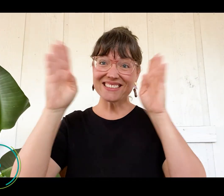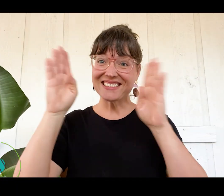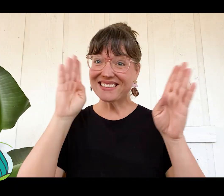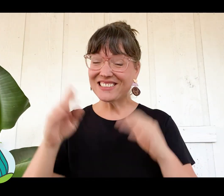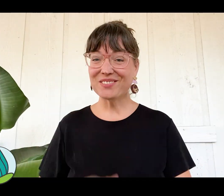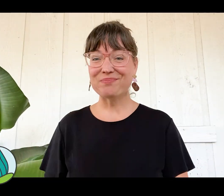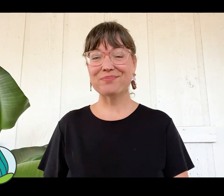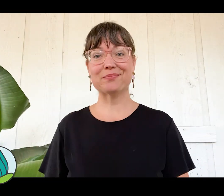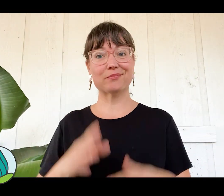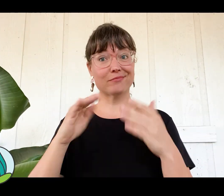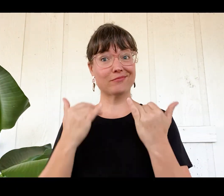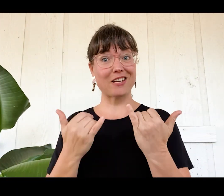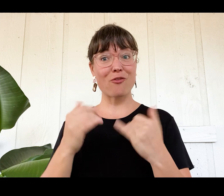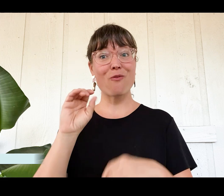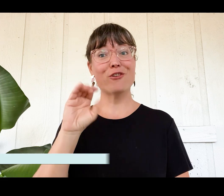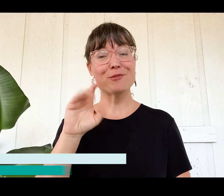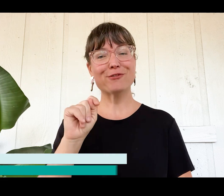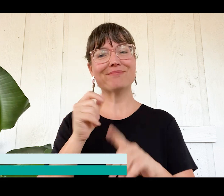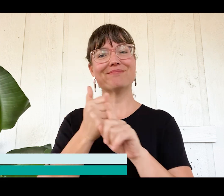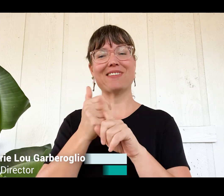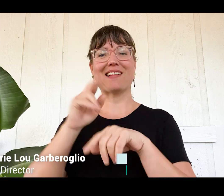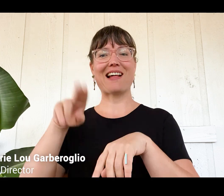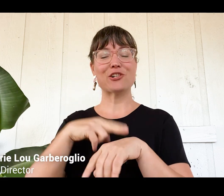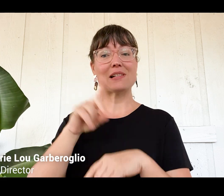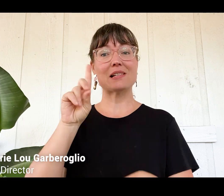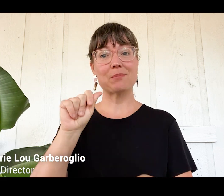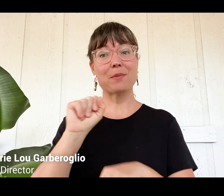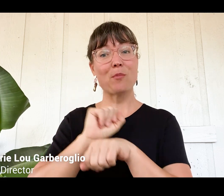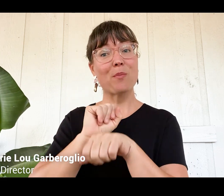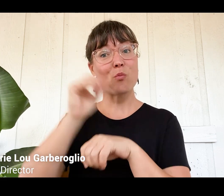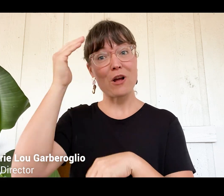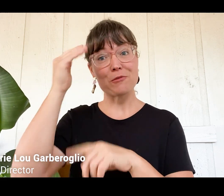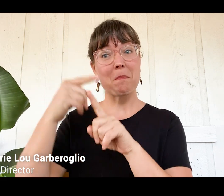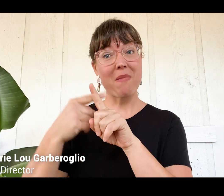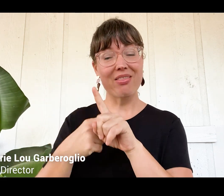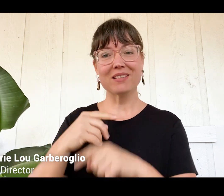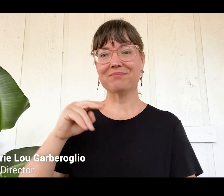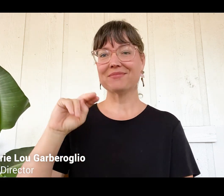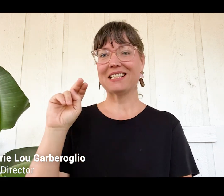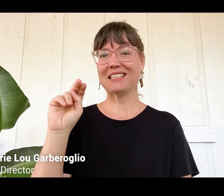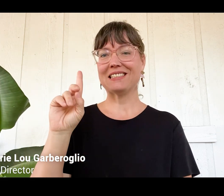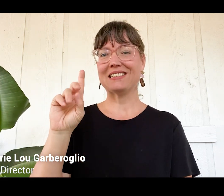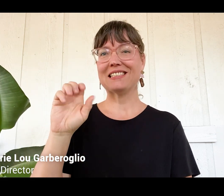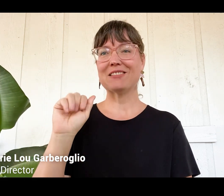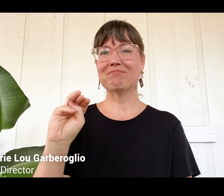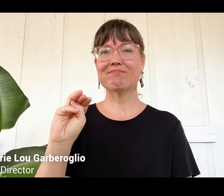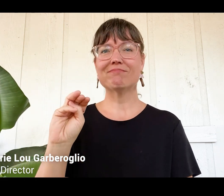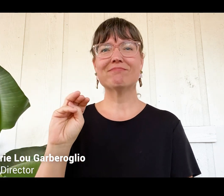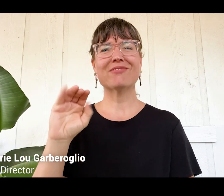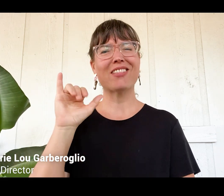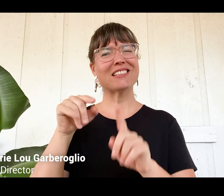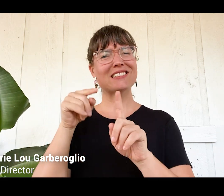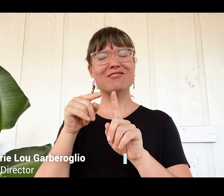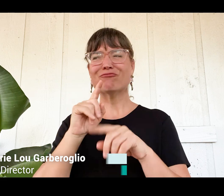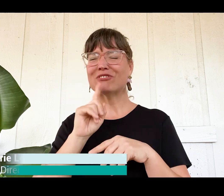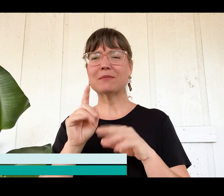Hello! October is National Disability Employment Awareness Month, or NDEAM.